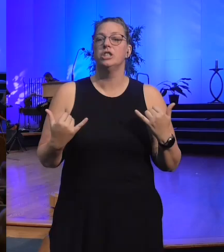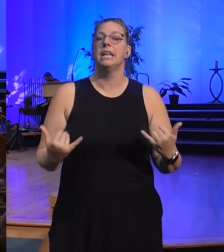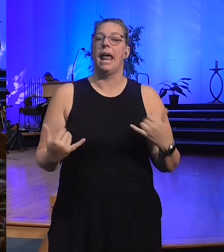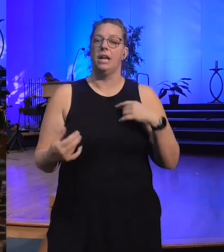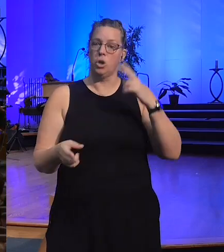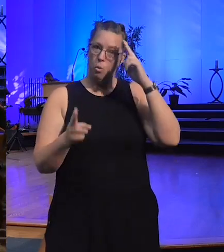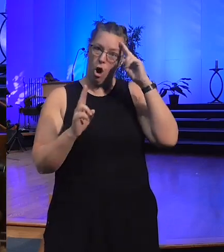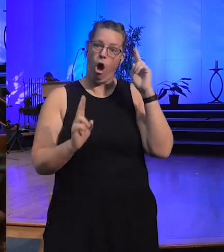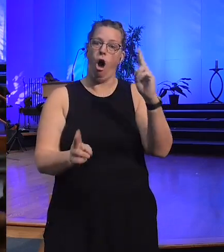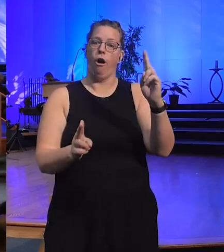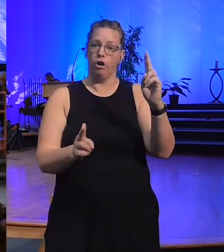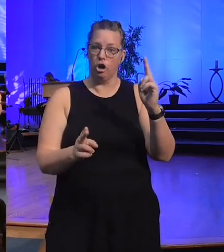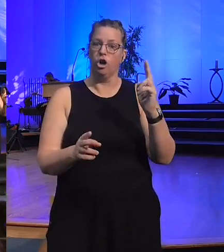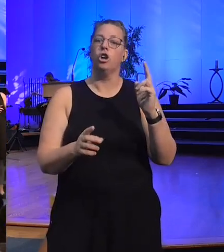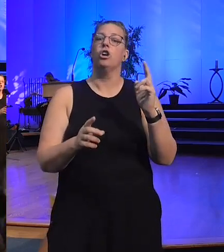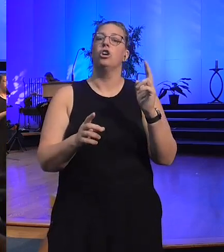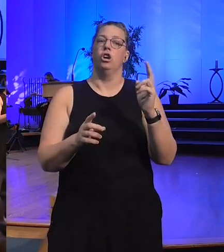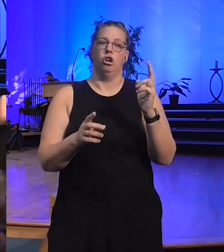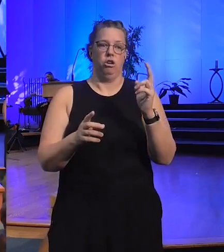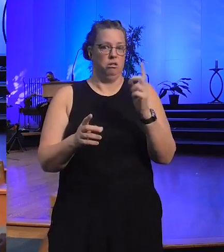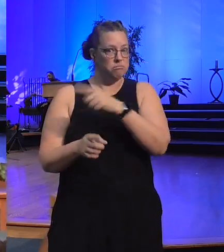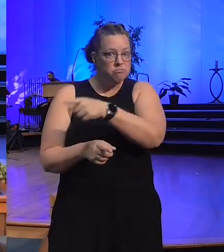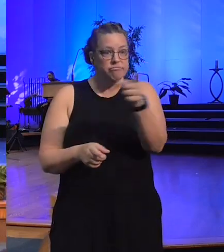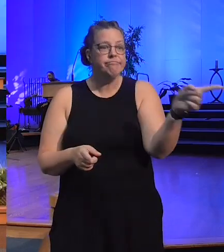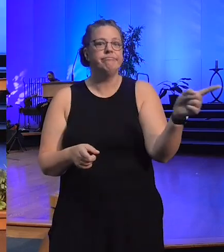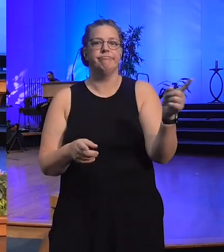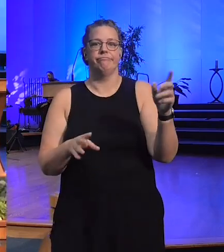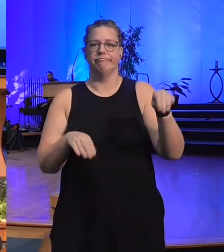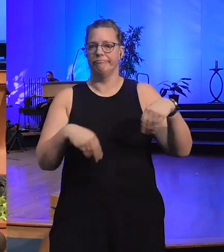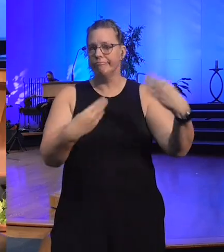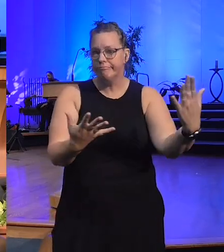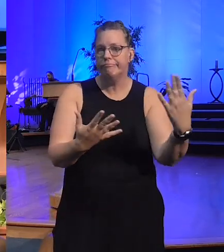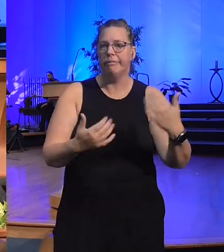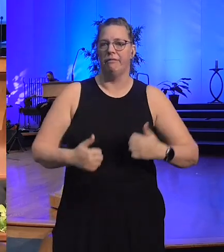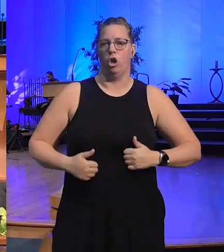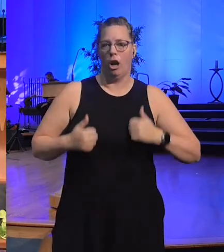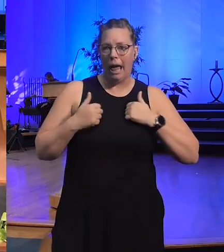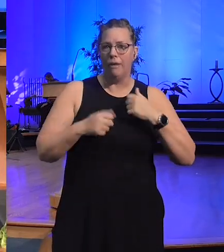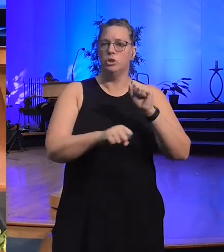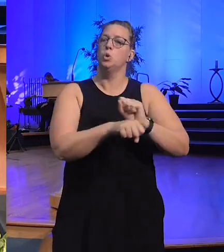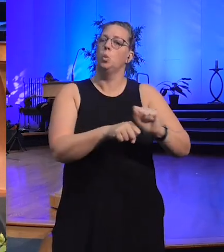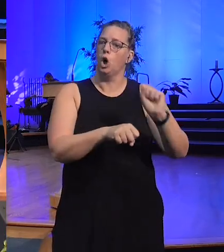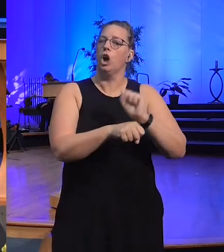um all of those who give so much of their lives to work and making lives better uh for everyone